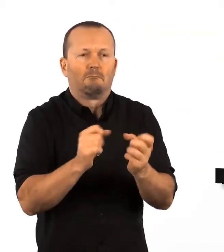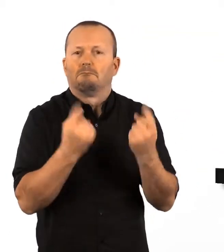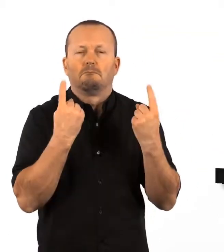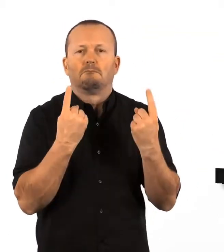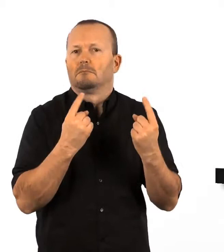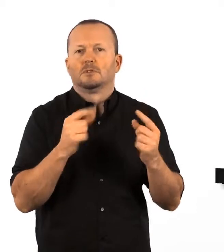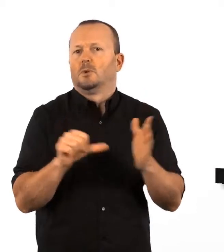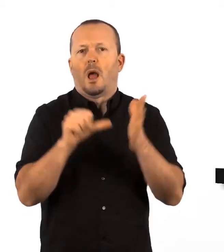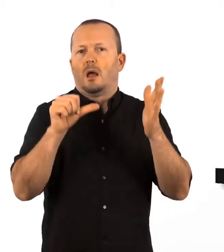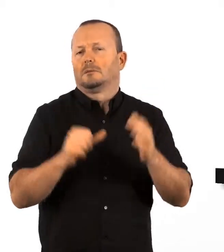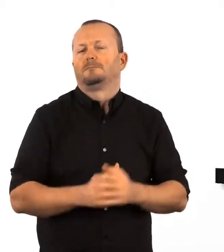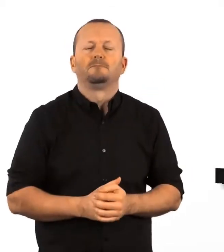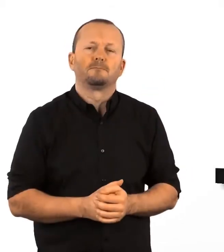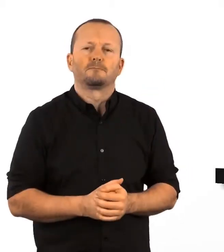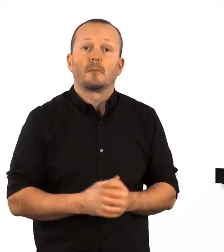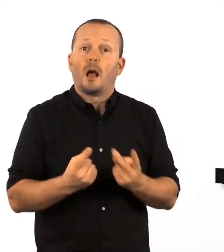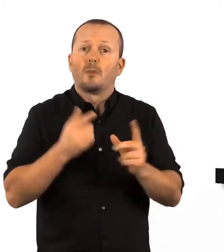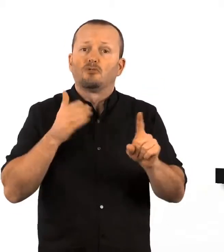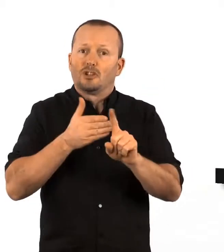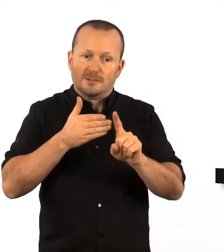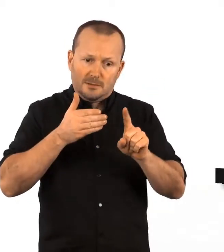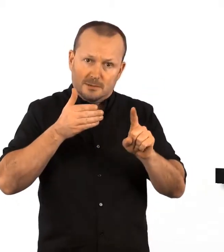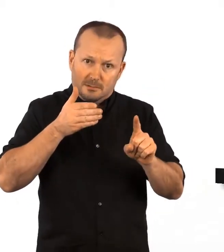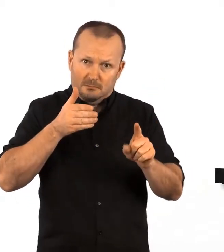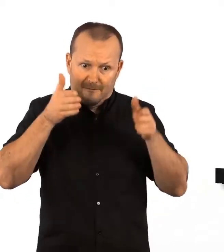And now we’ll look at some of the strategies that are specific to auditory verbal therapy.